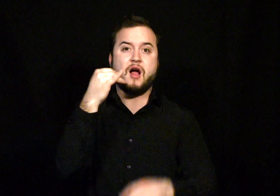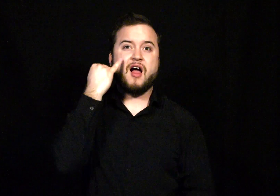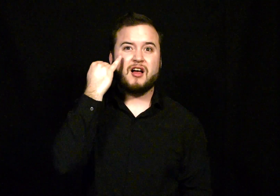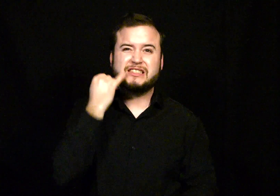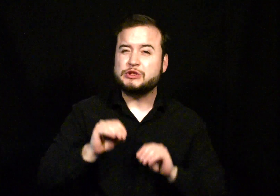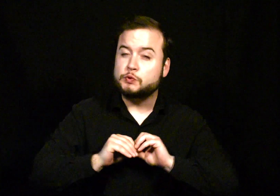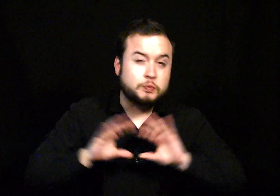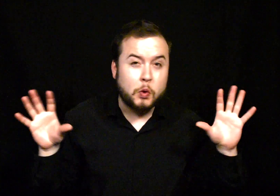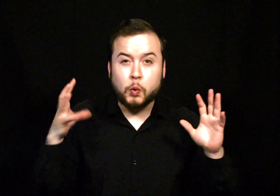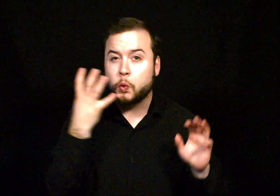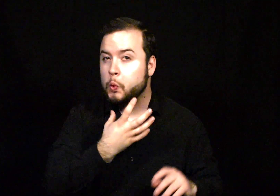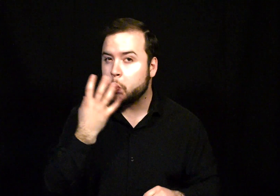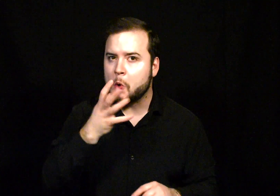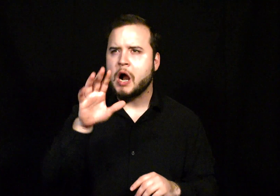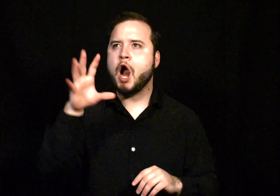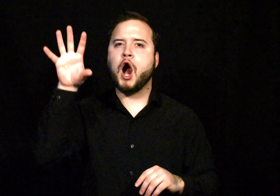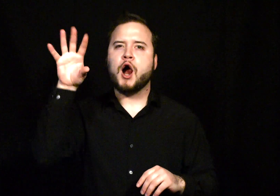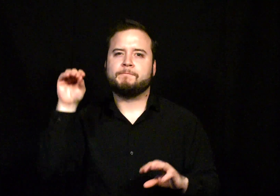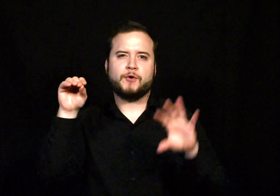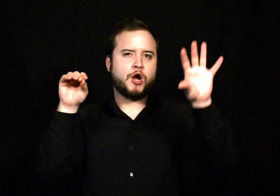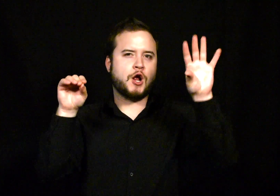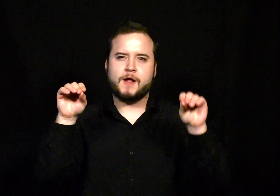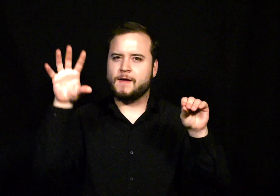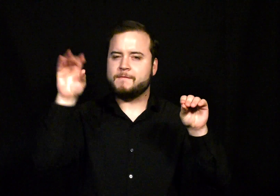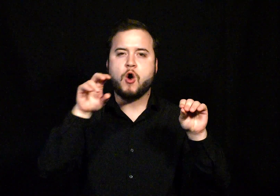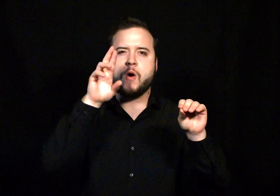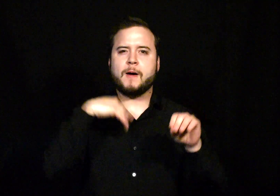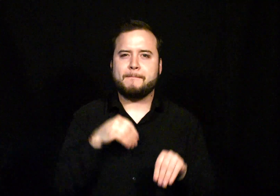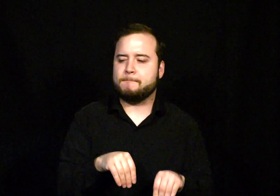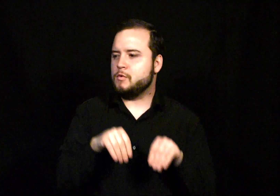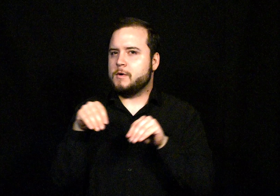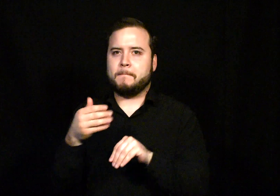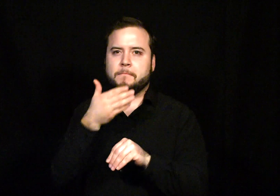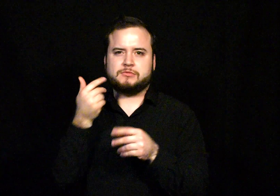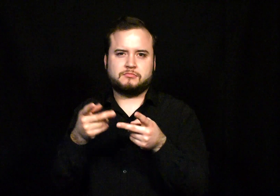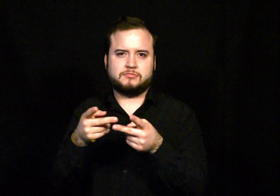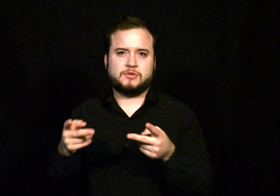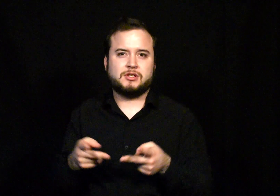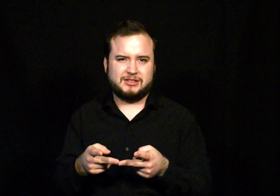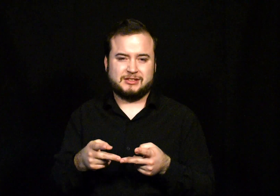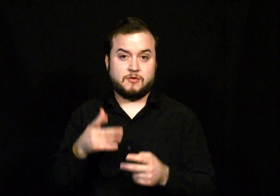Too bright? Turn some lights off or find a better spot